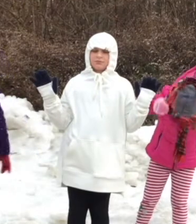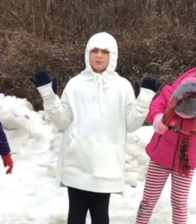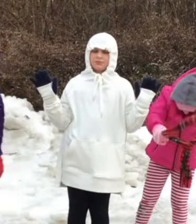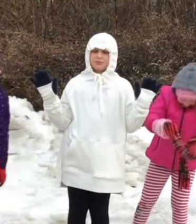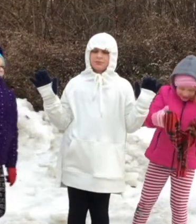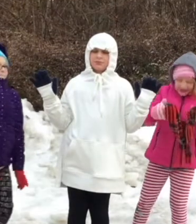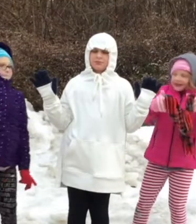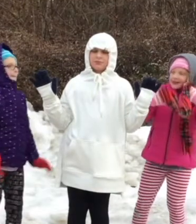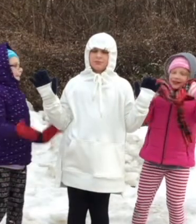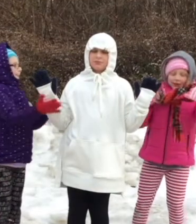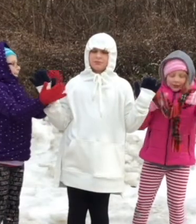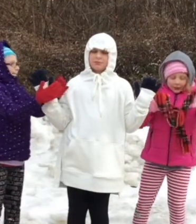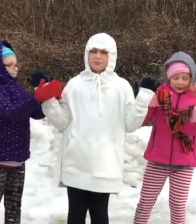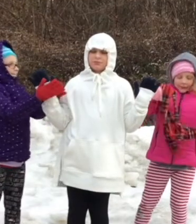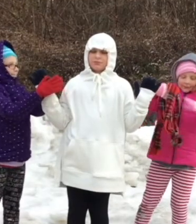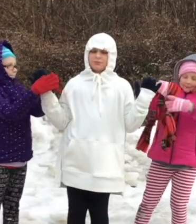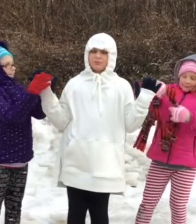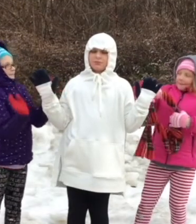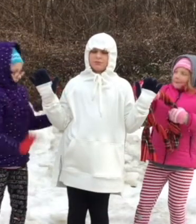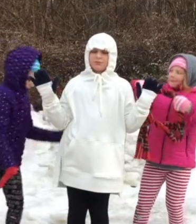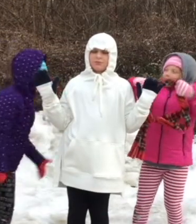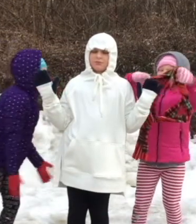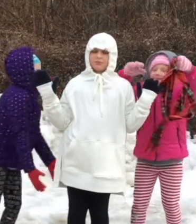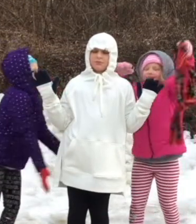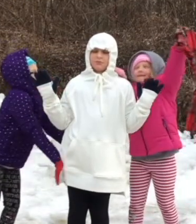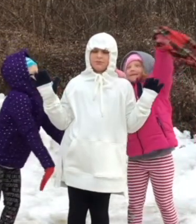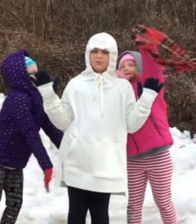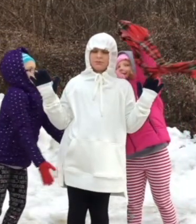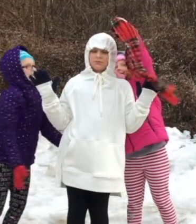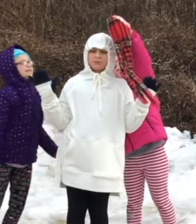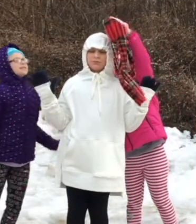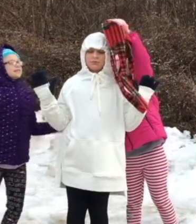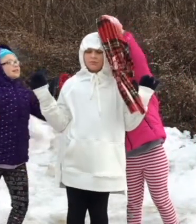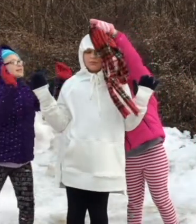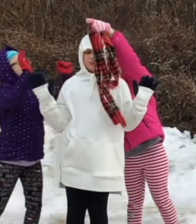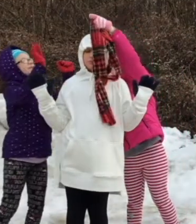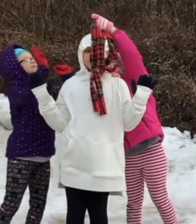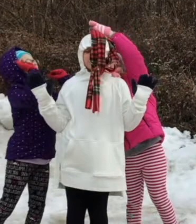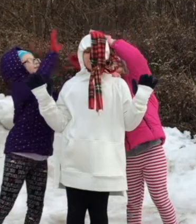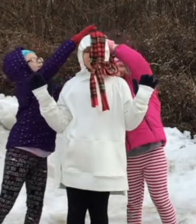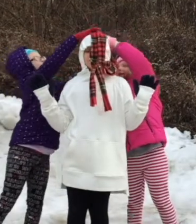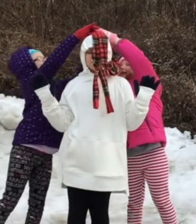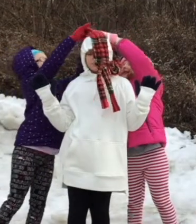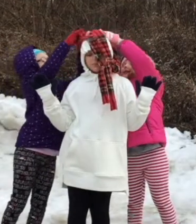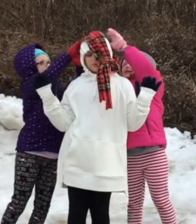oh my scarf oh let me help